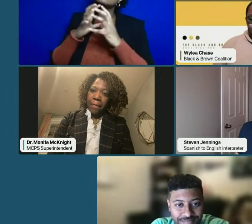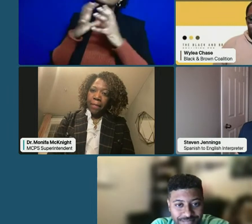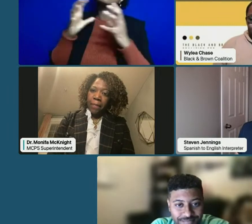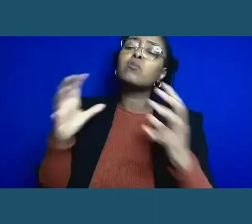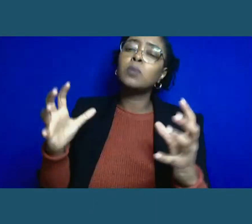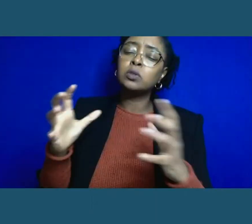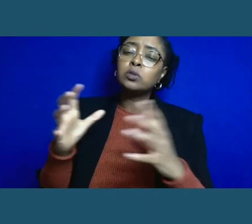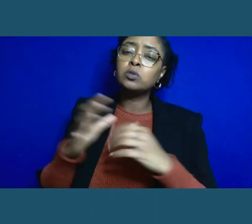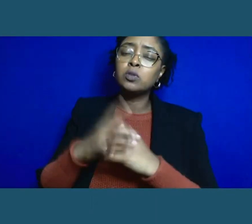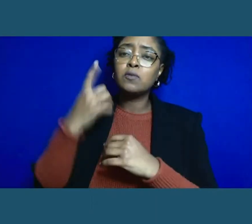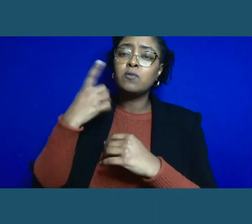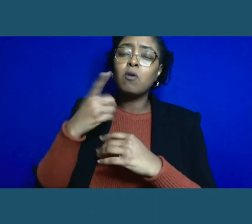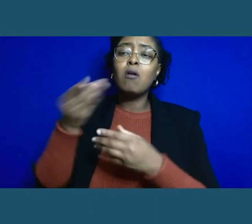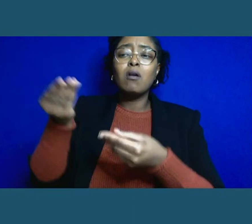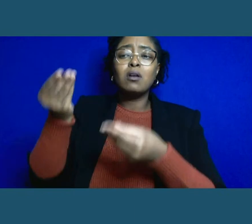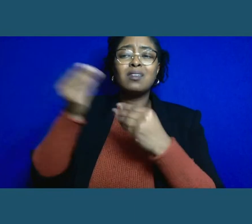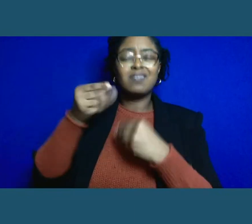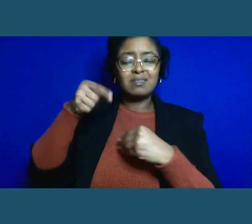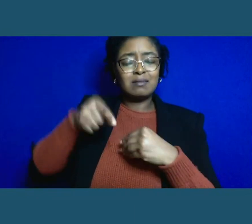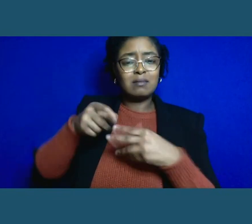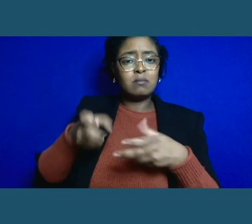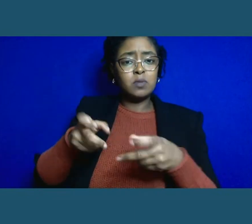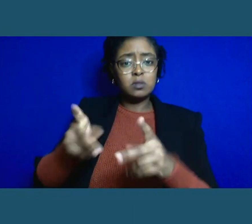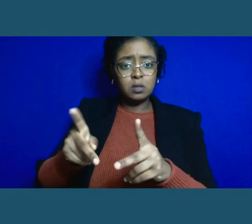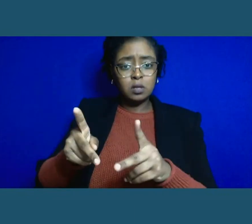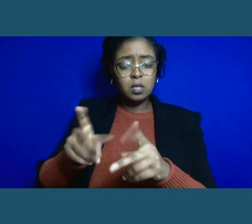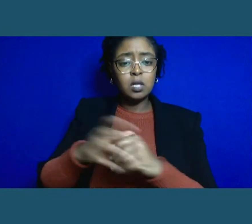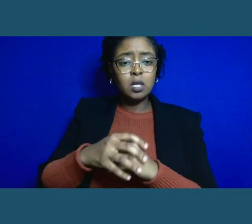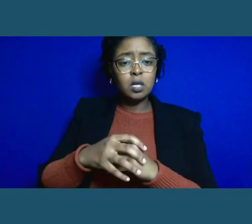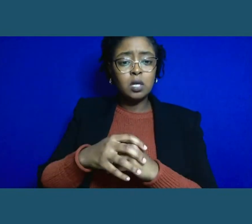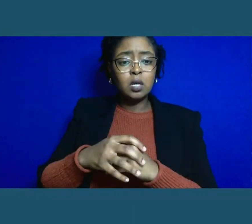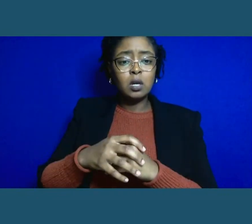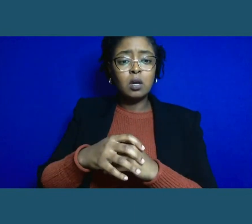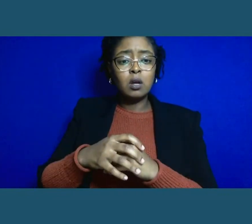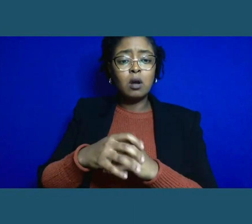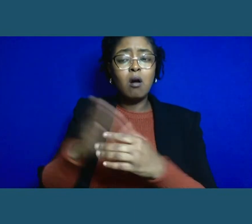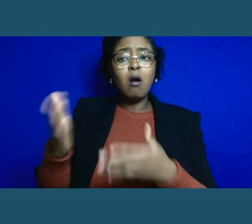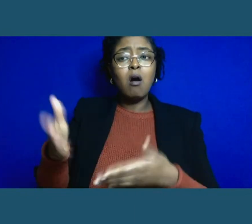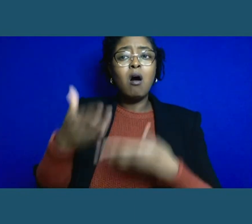Apologies Um, thank you so much